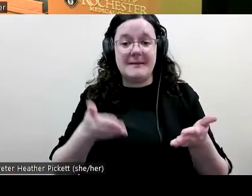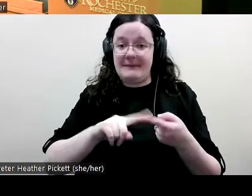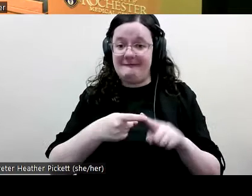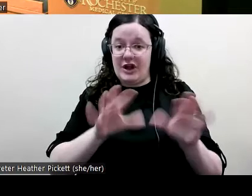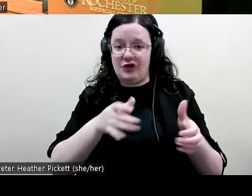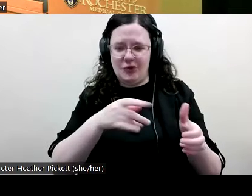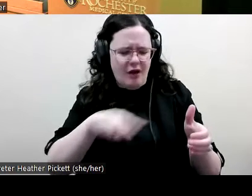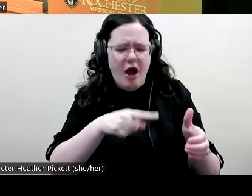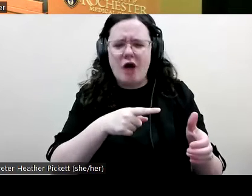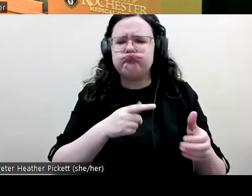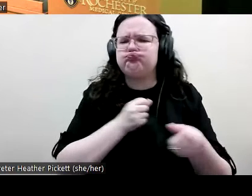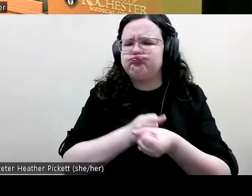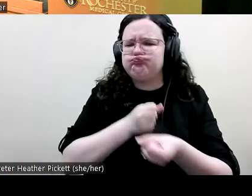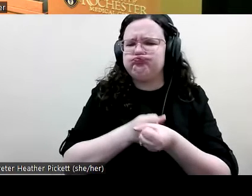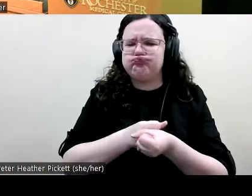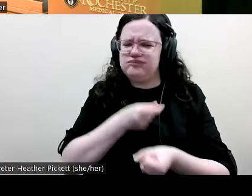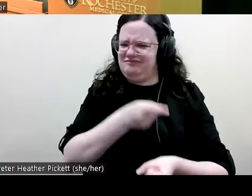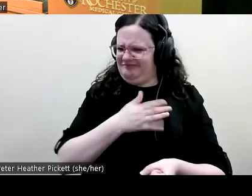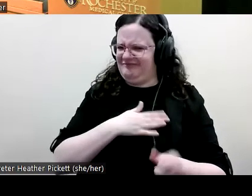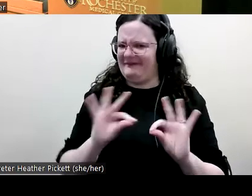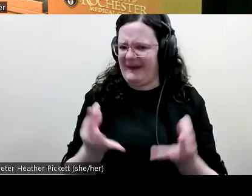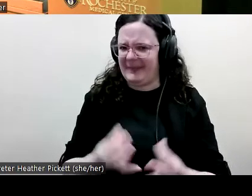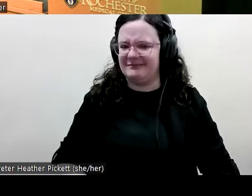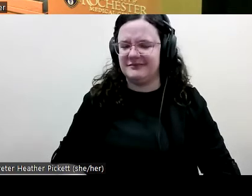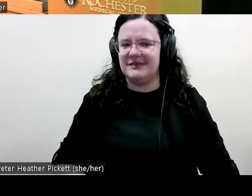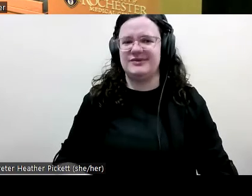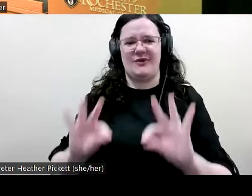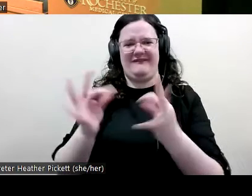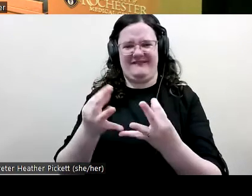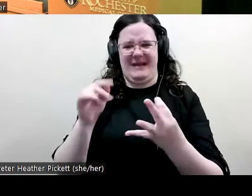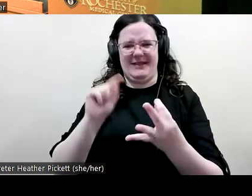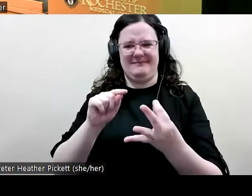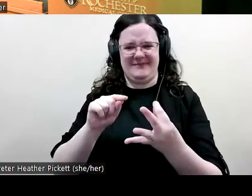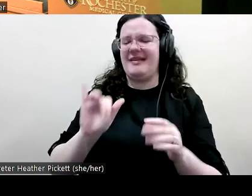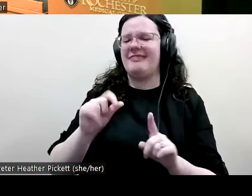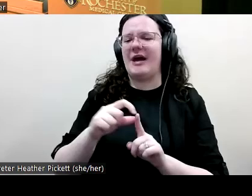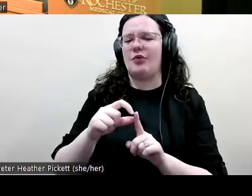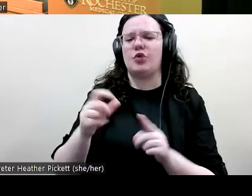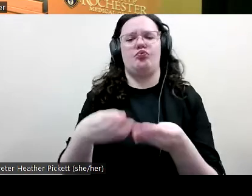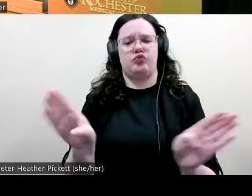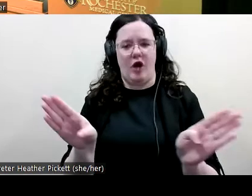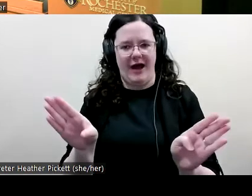so we want to Define it broadly um and we want but we want people to have connections to others